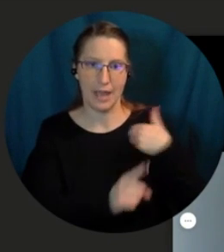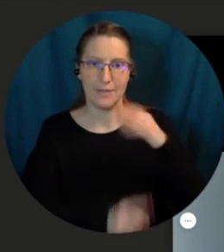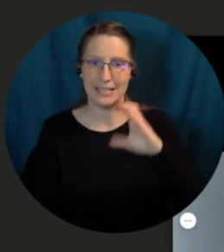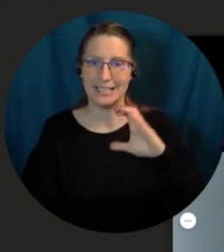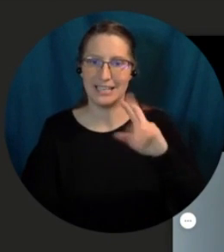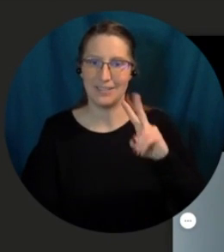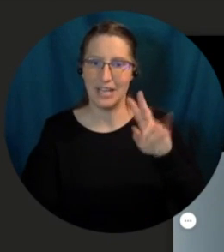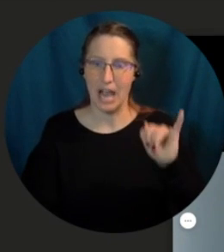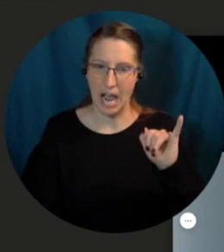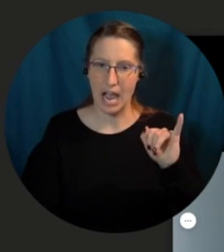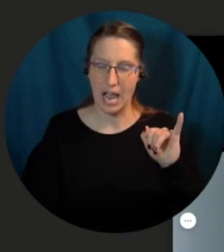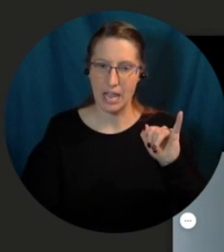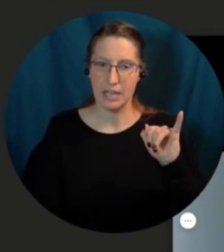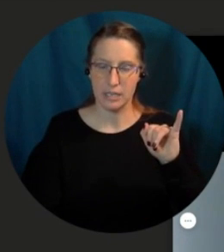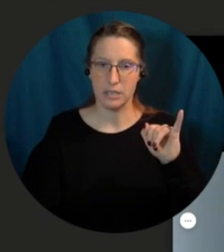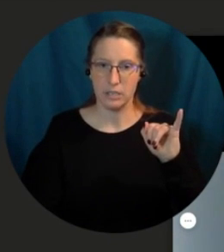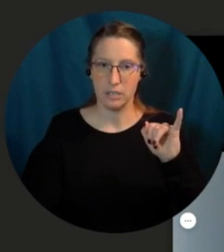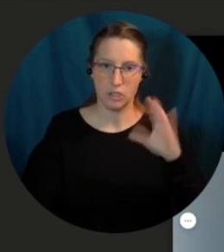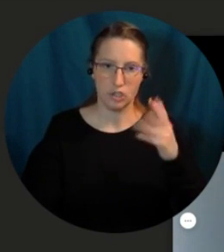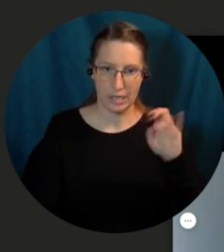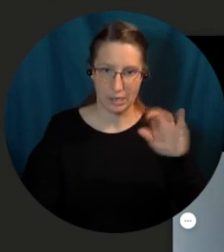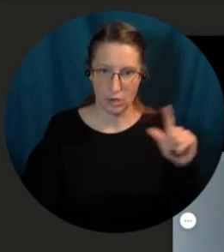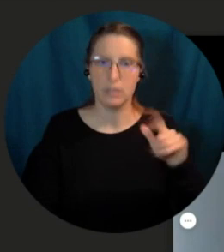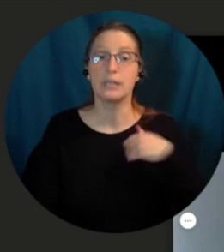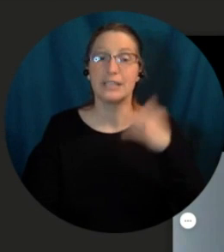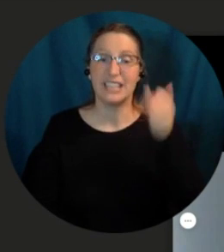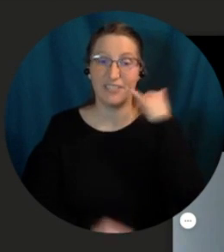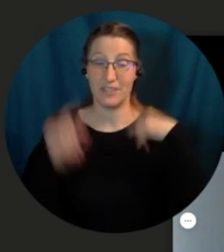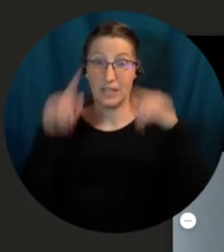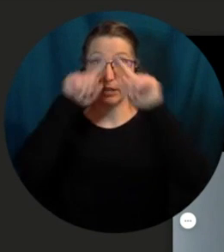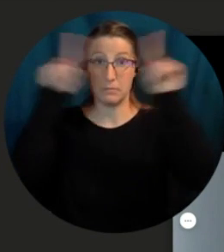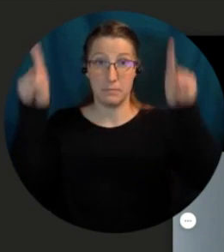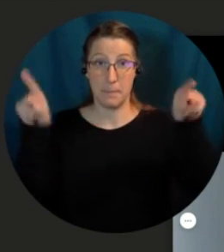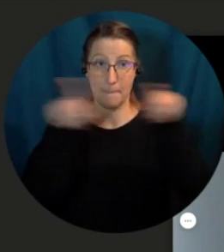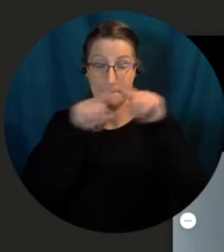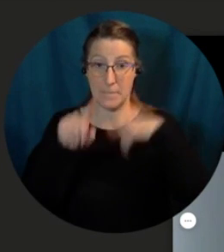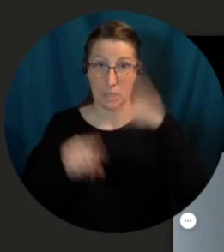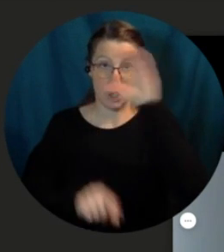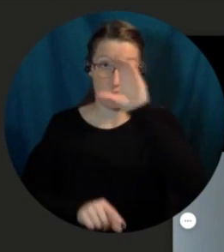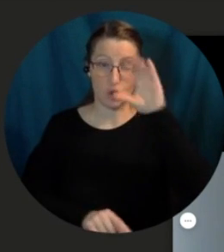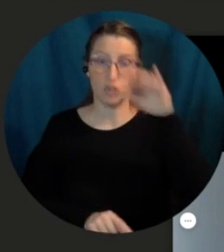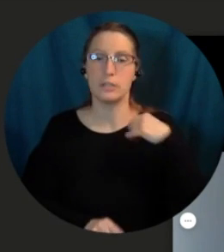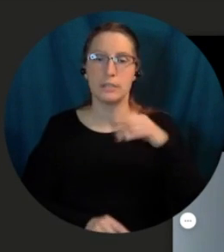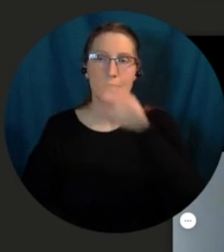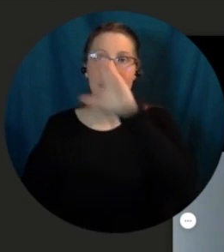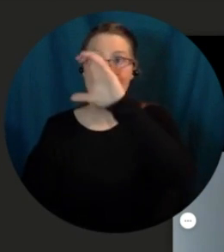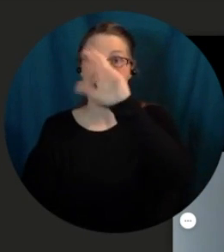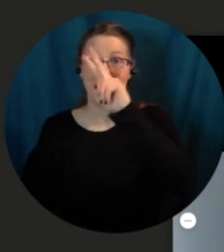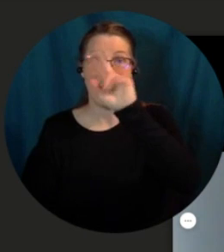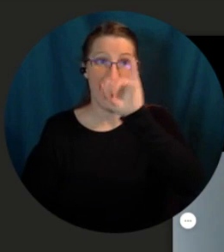If you go into the search box and type CVI books, her account will be one of the first ones to pop up.